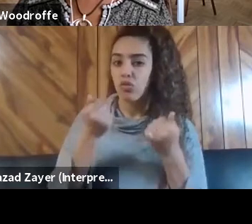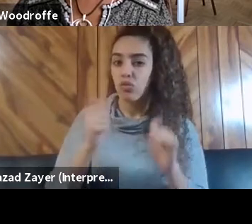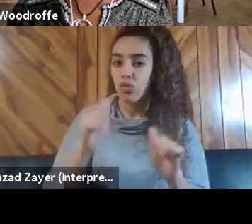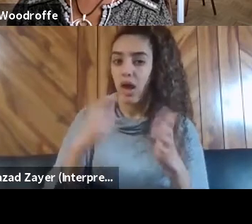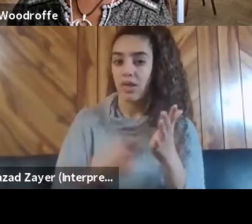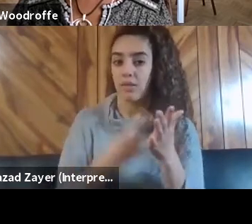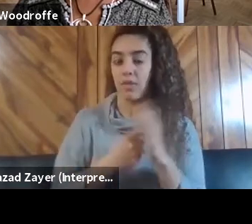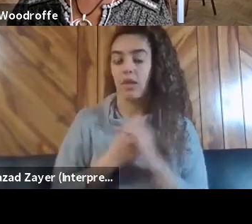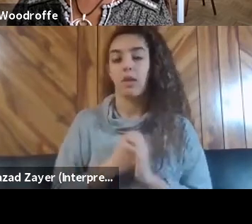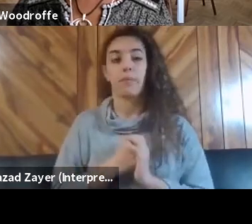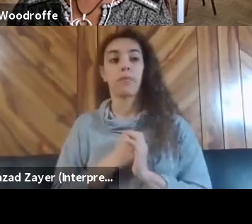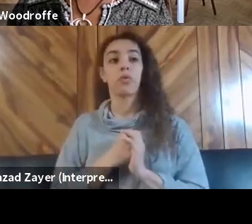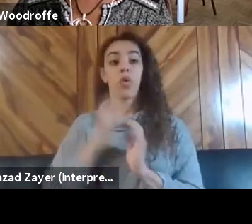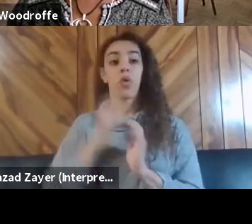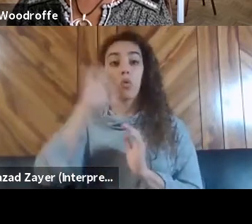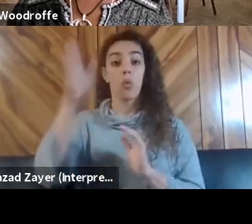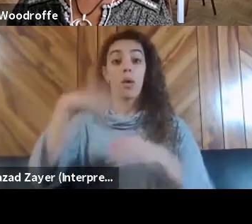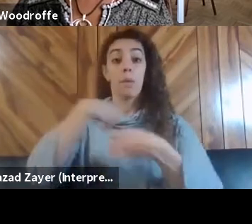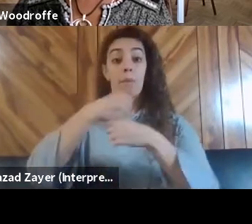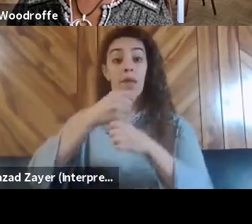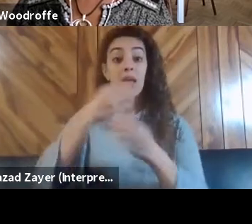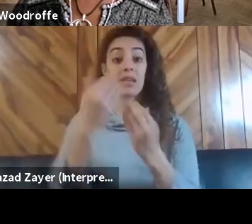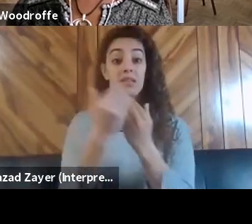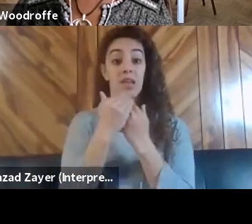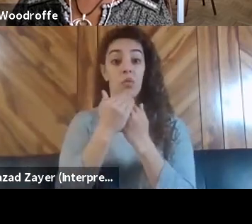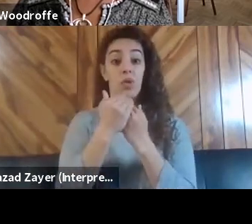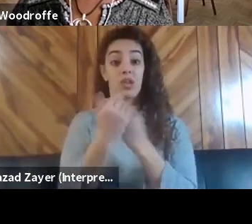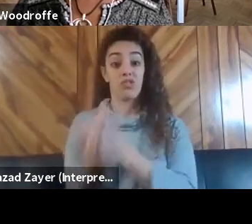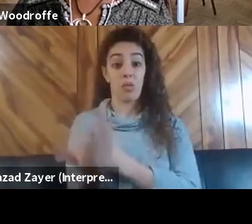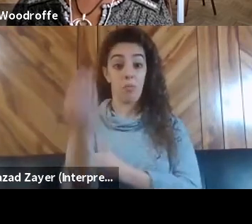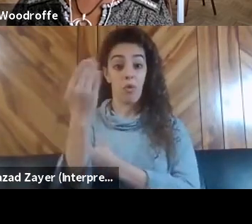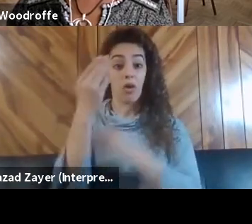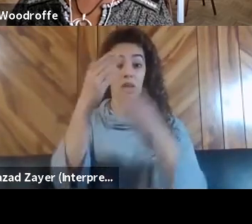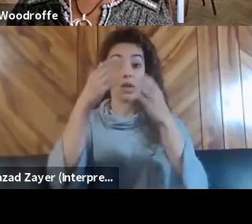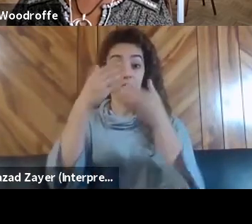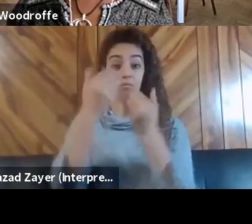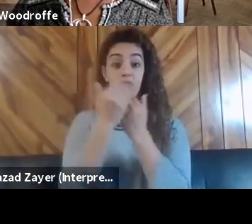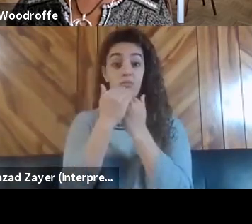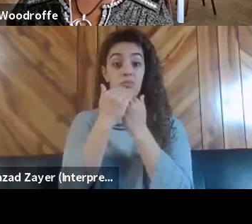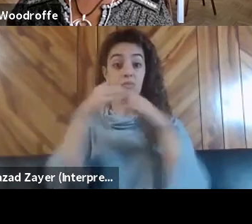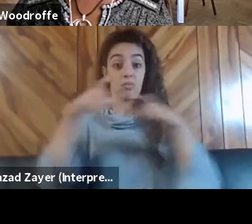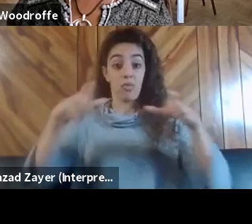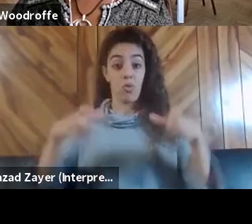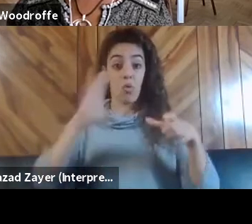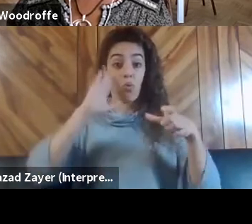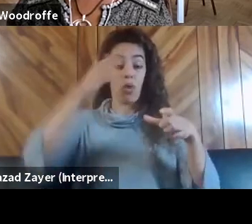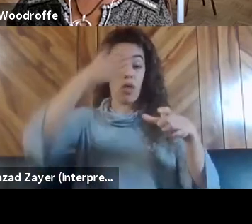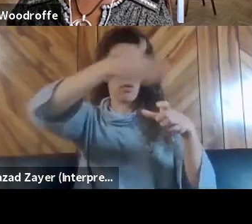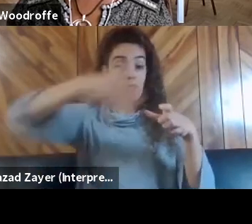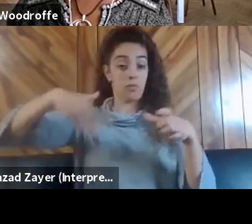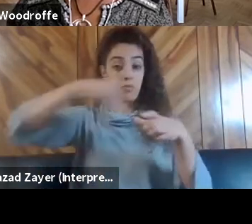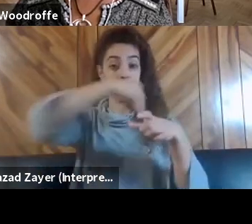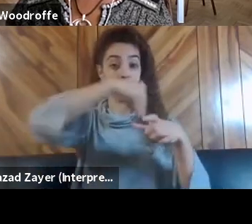fours, for example, whatever, something like that. I said, when he comes into the room, give them a time limit, say,